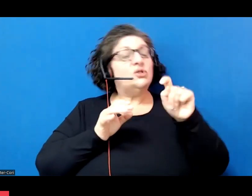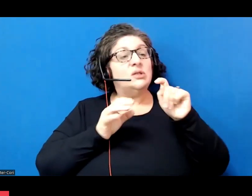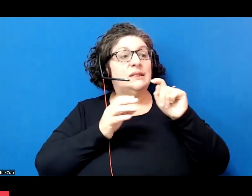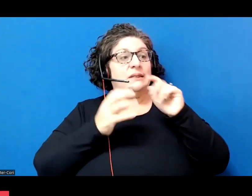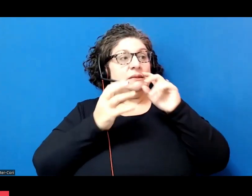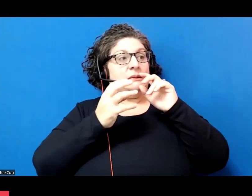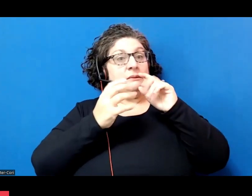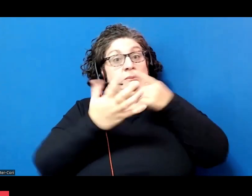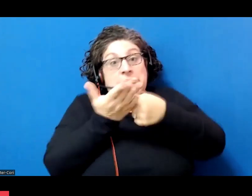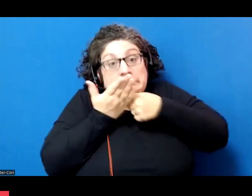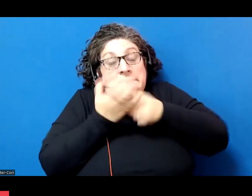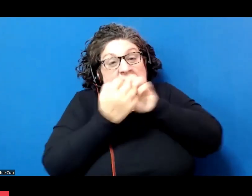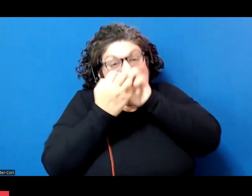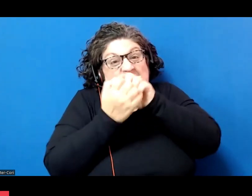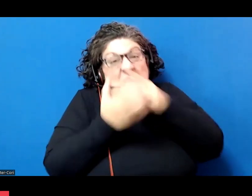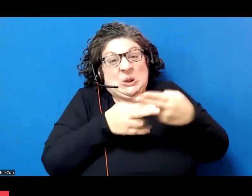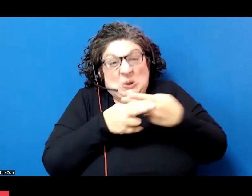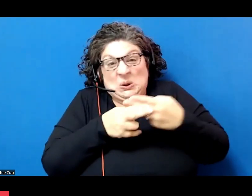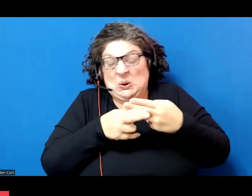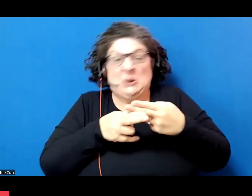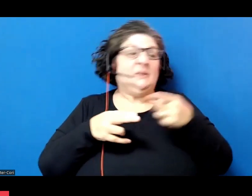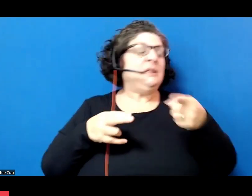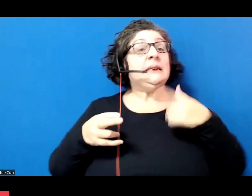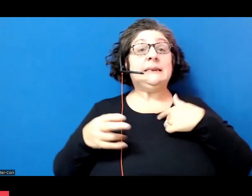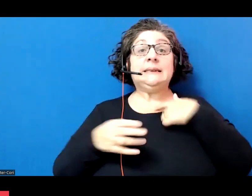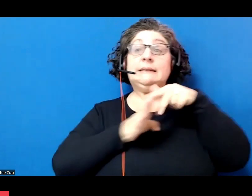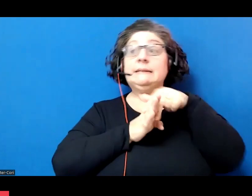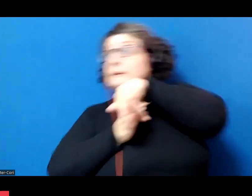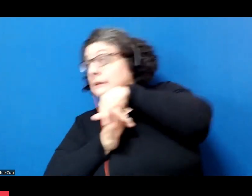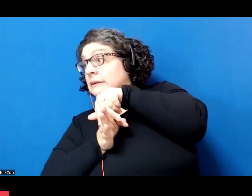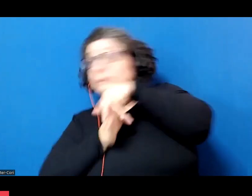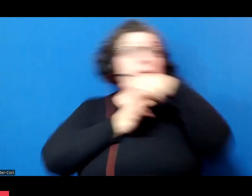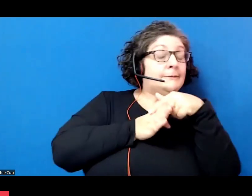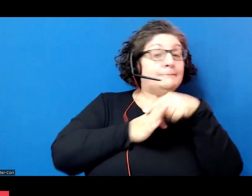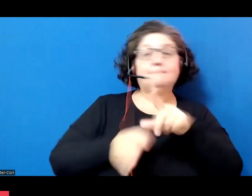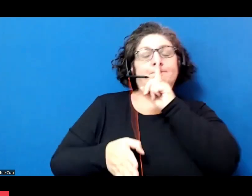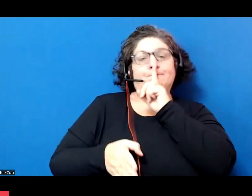It didn't necessarily tip his hand to which way he would go on the merit of the issue.